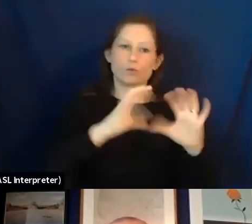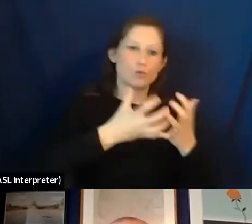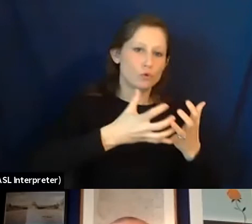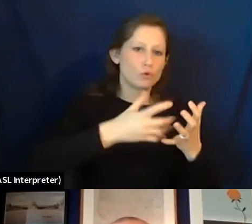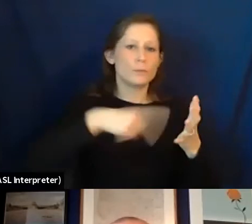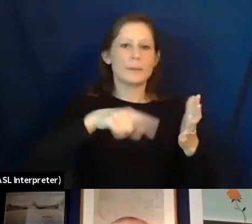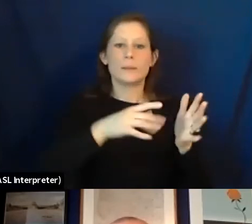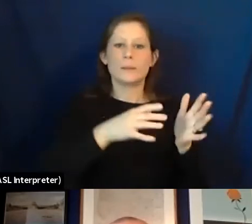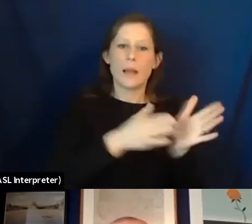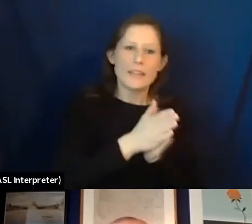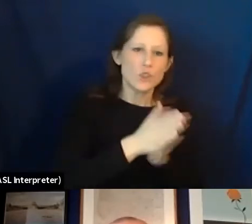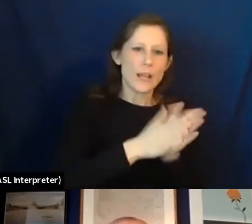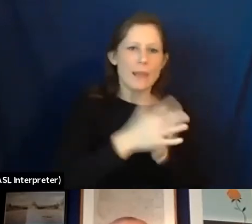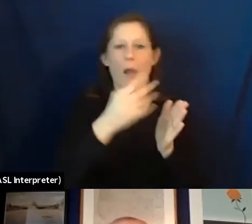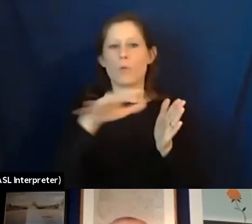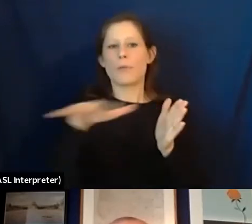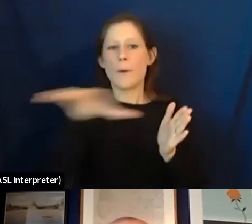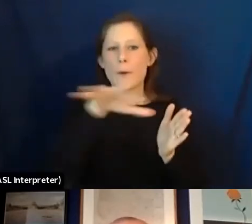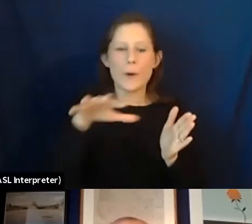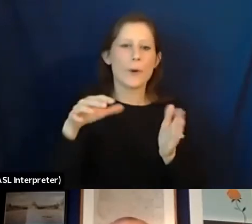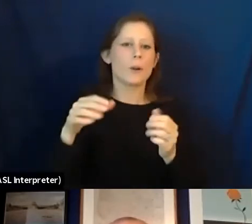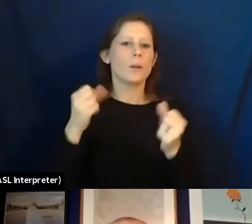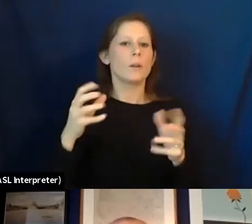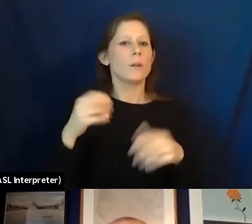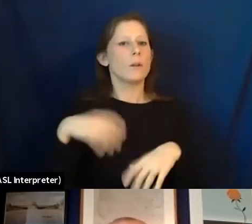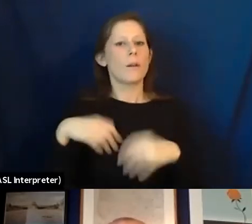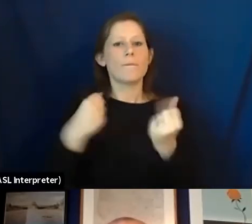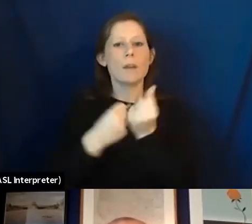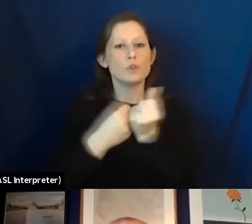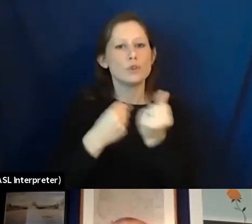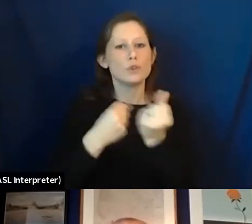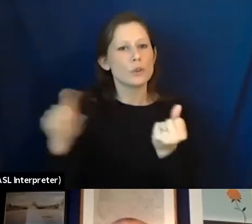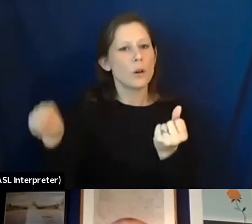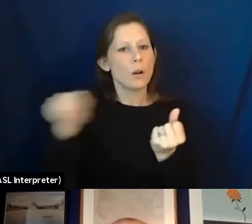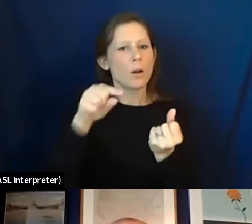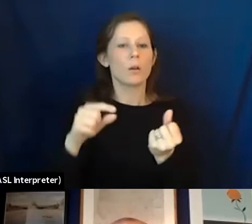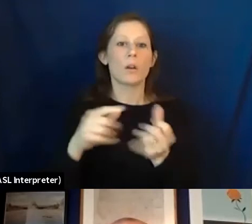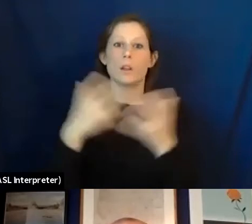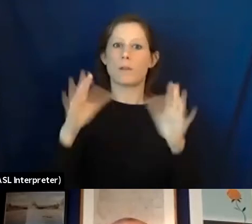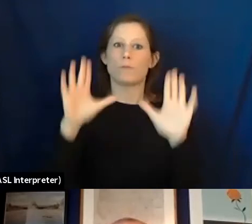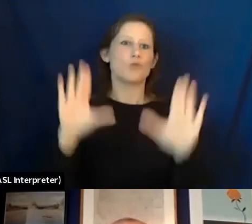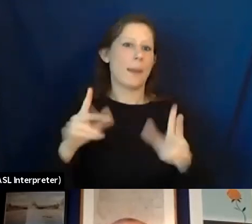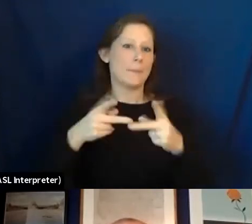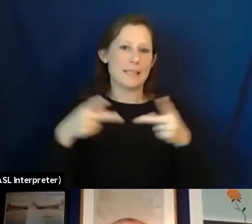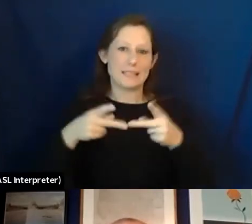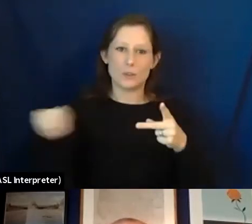there and and funders and there were all these um these other great places to choose um and